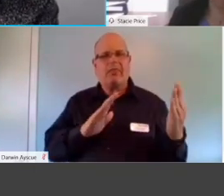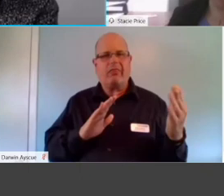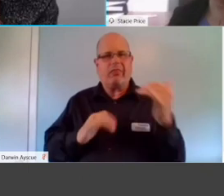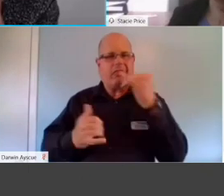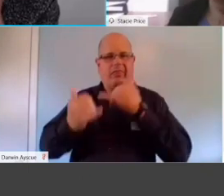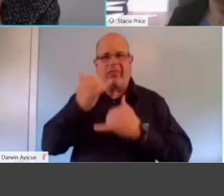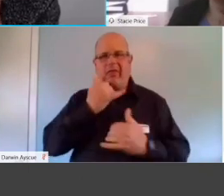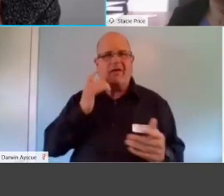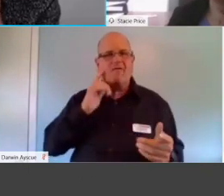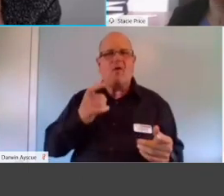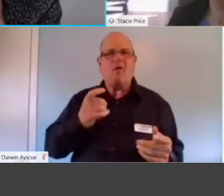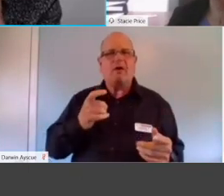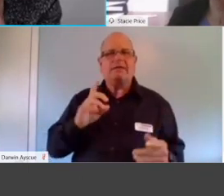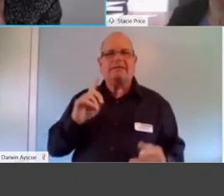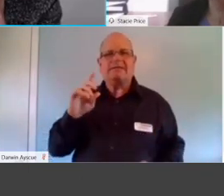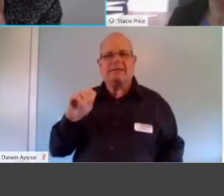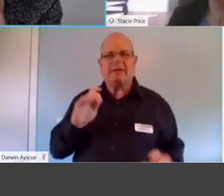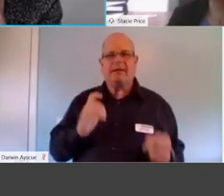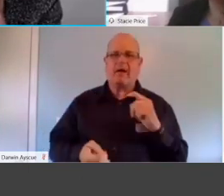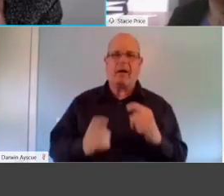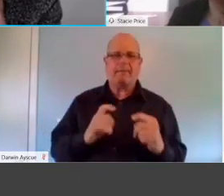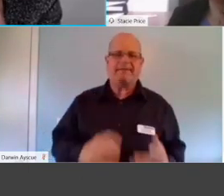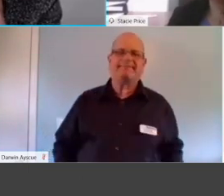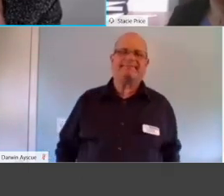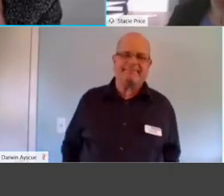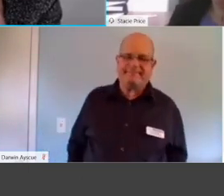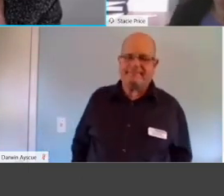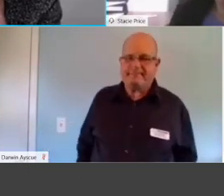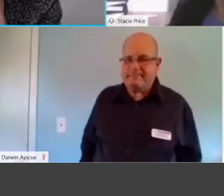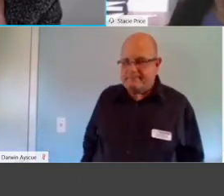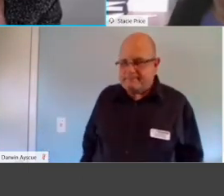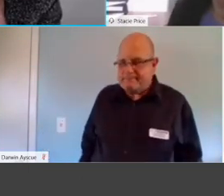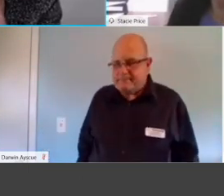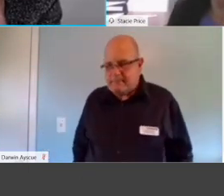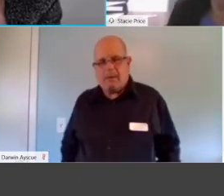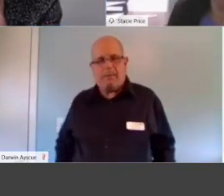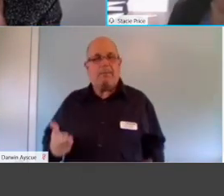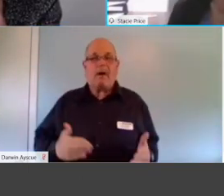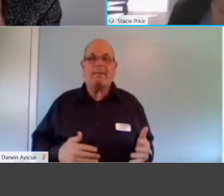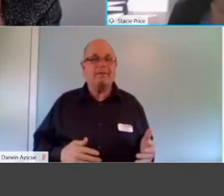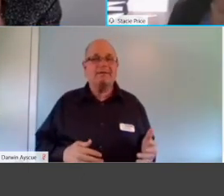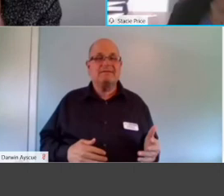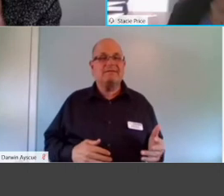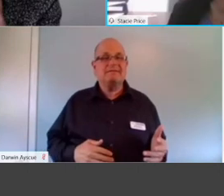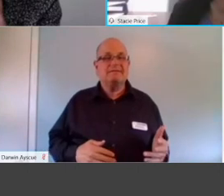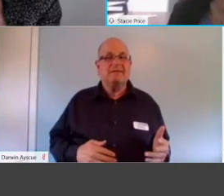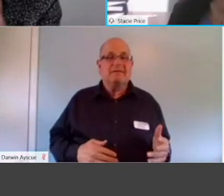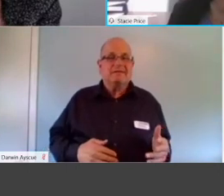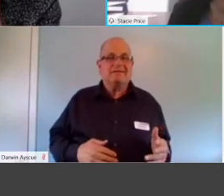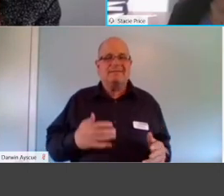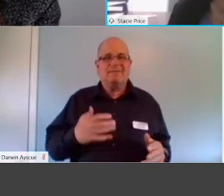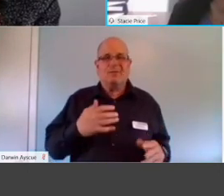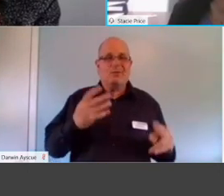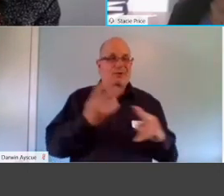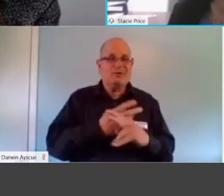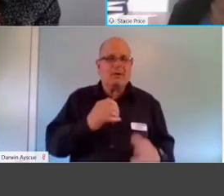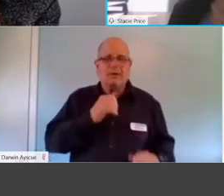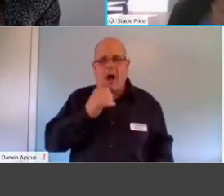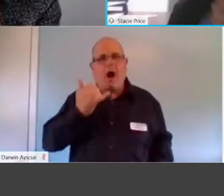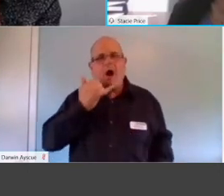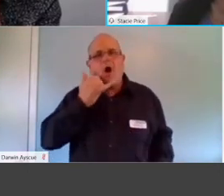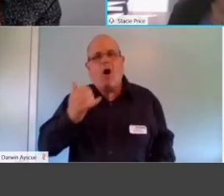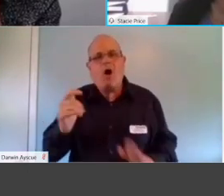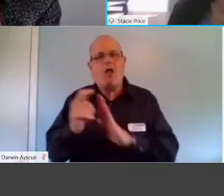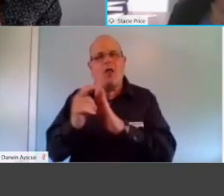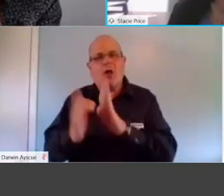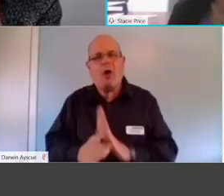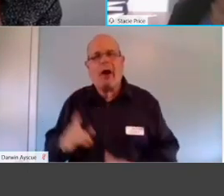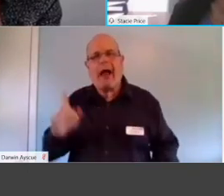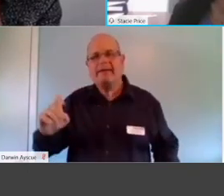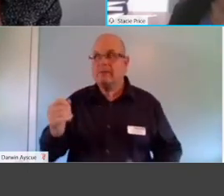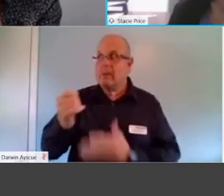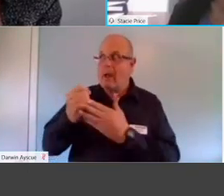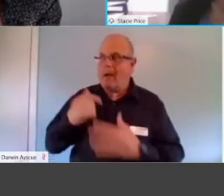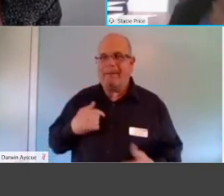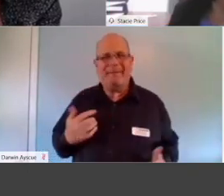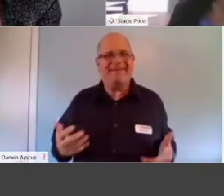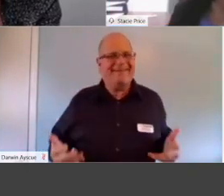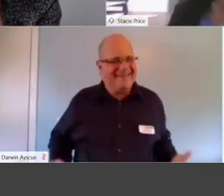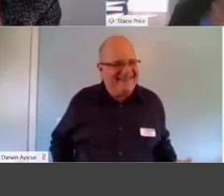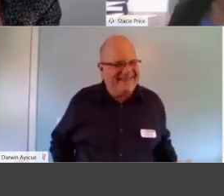So, probably the worst is not calling your lawyer and asking for help or calling organizations